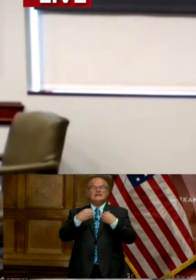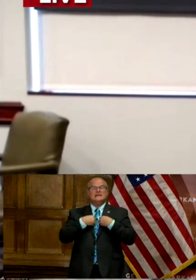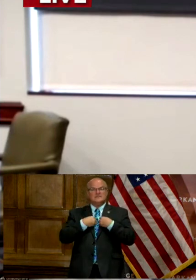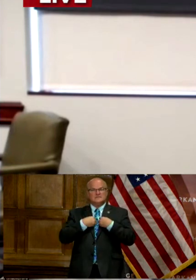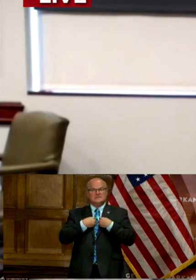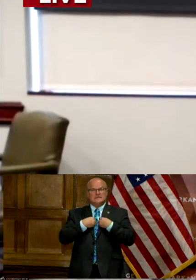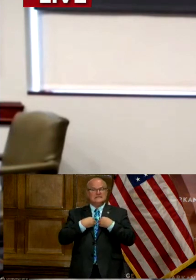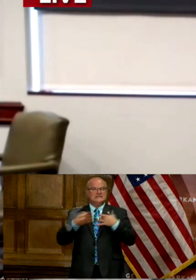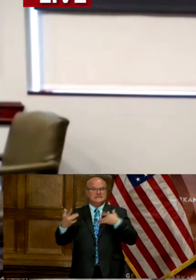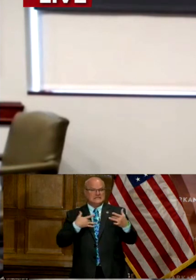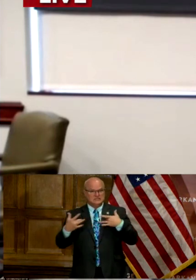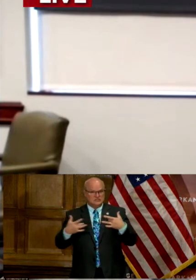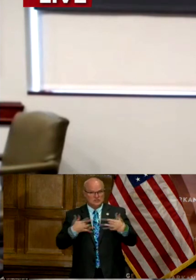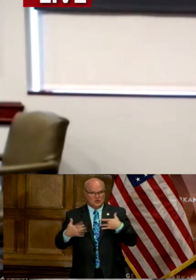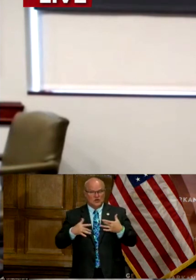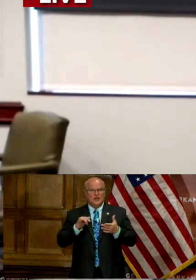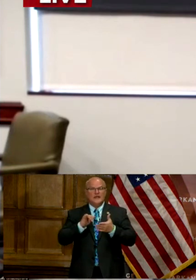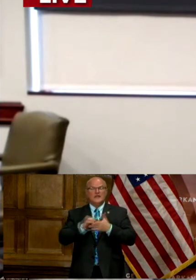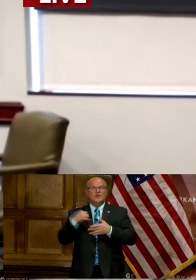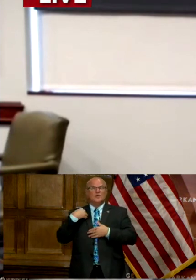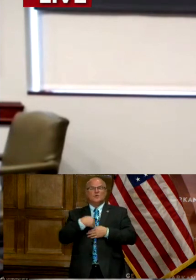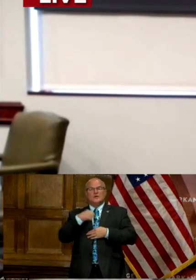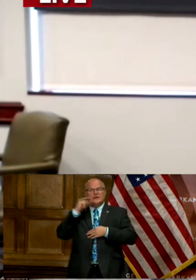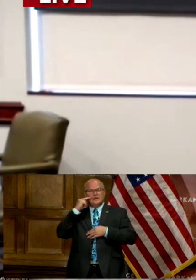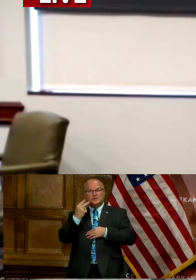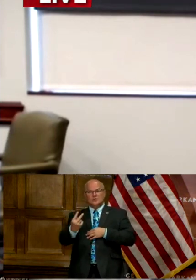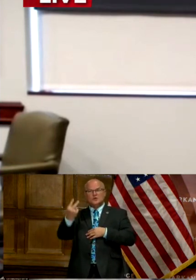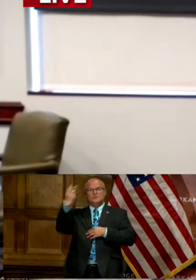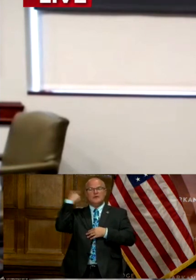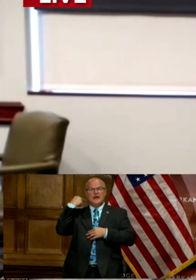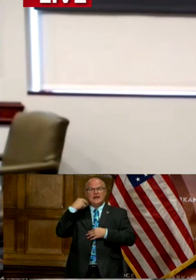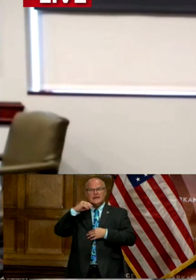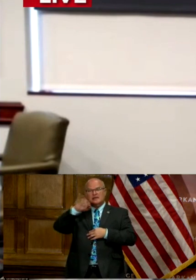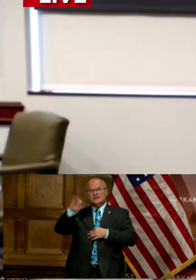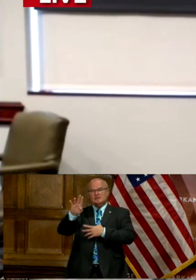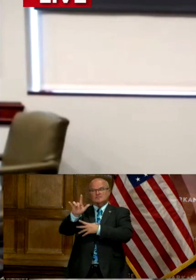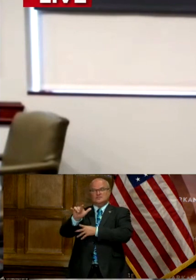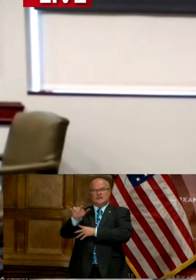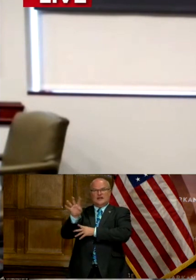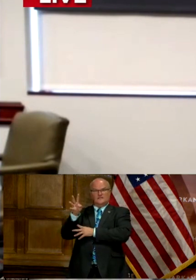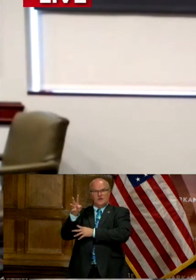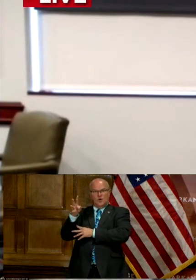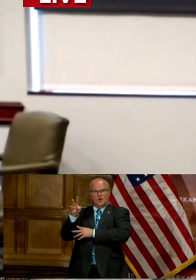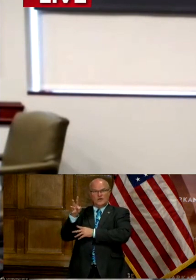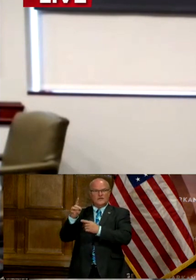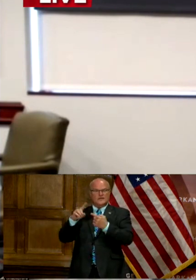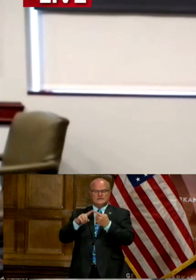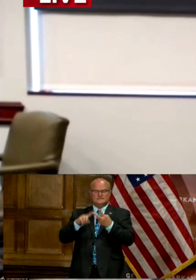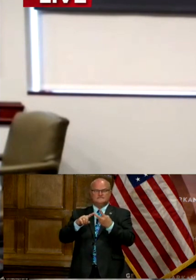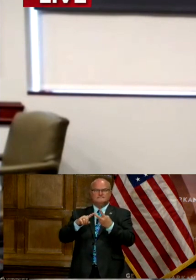COVID POSITIVE NEEDING IN-PATIENT CARE. IT DOES GIVE ME PAUSE AND CONCERN AS WE LOOK BACK AT